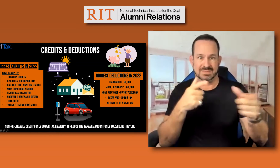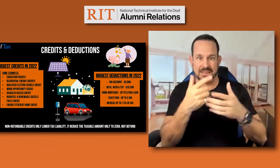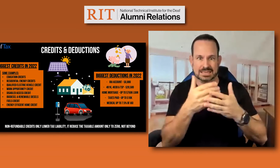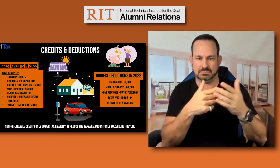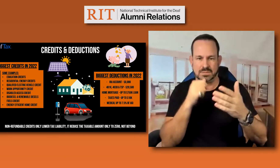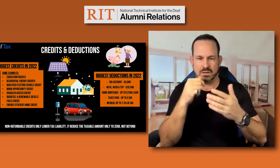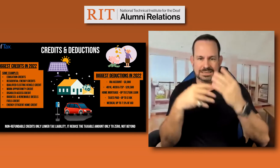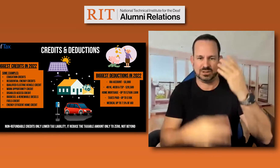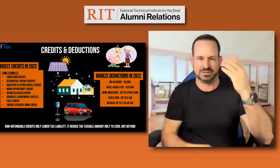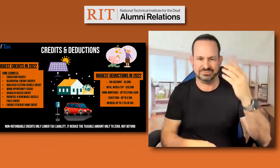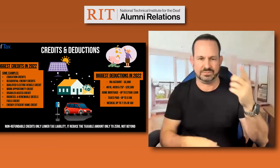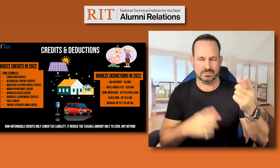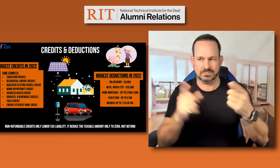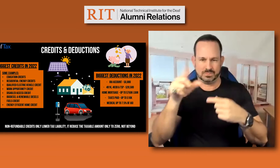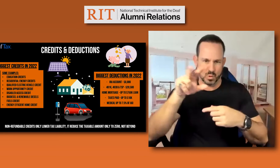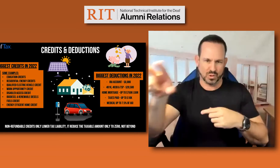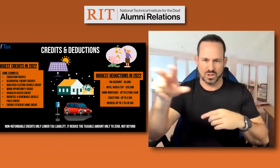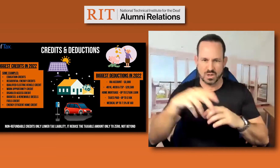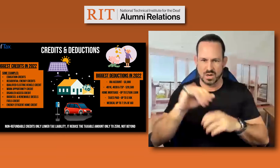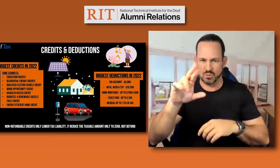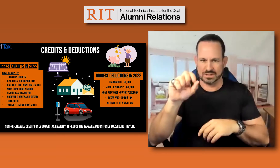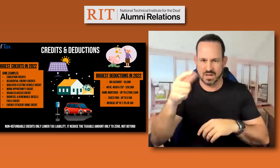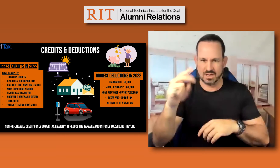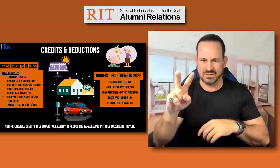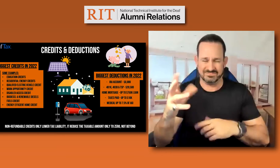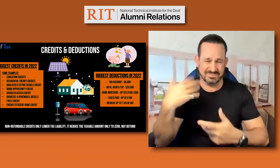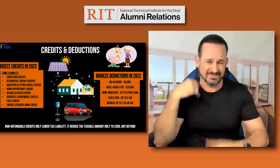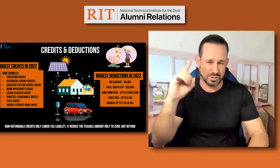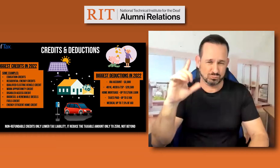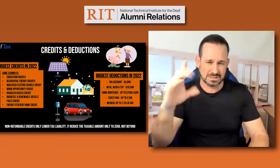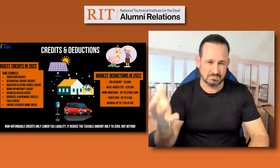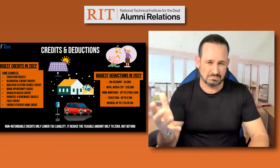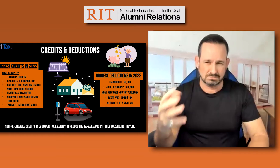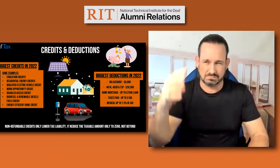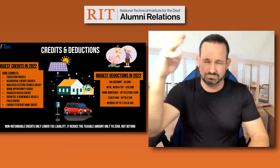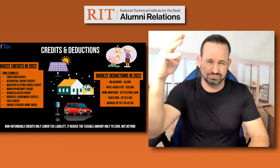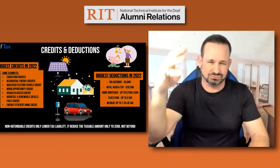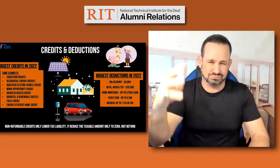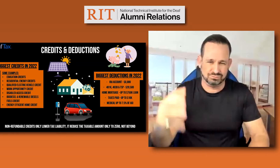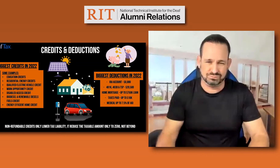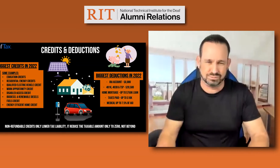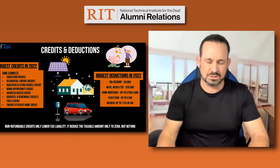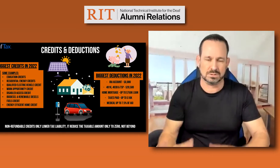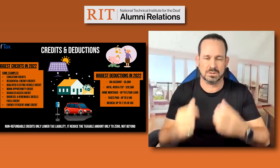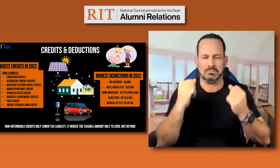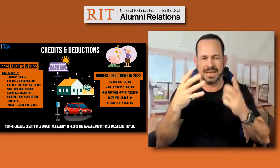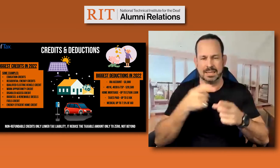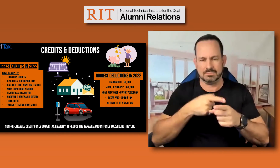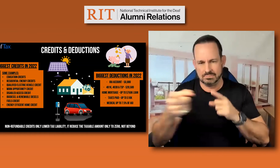This list is not exhaustive. If you go to irs.gov, you can see a complete list